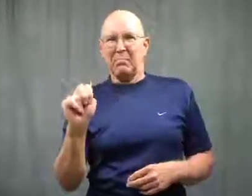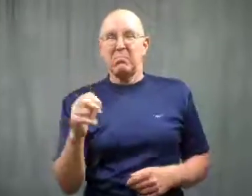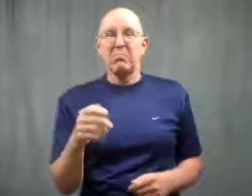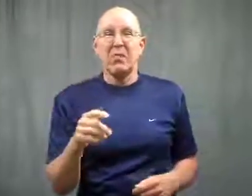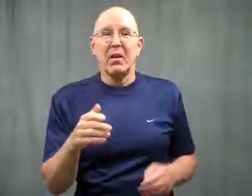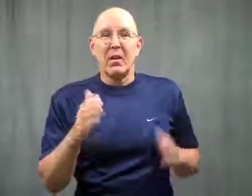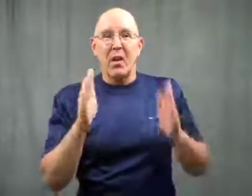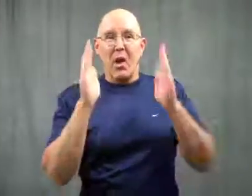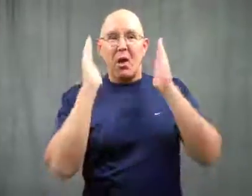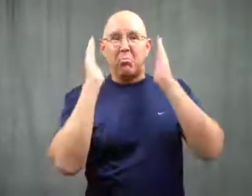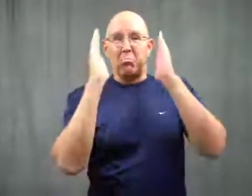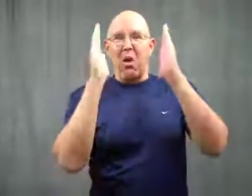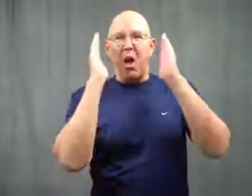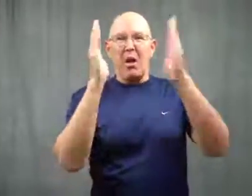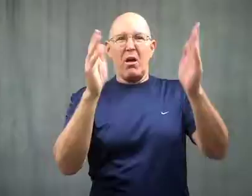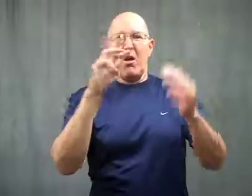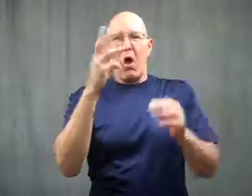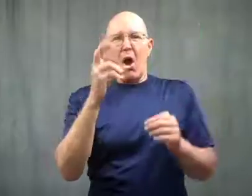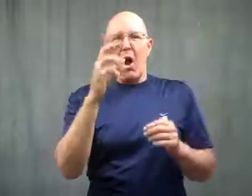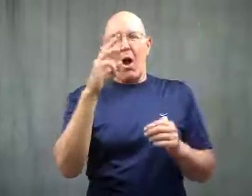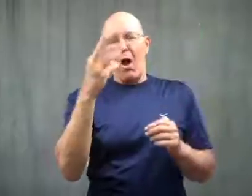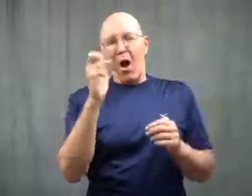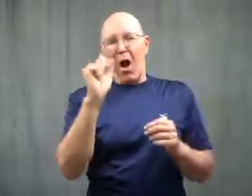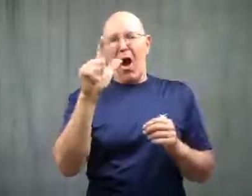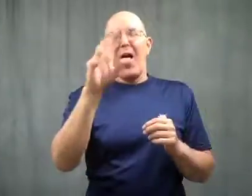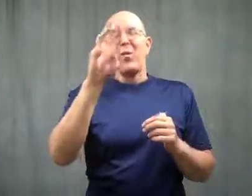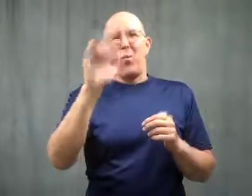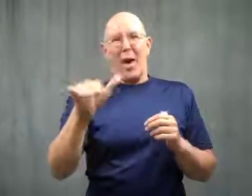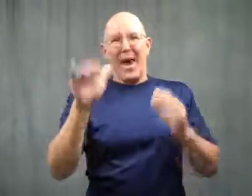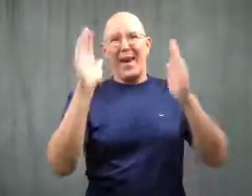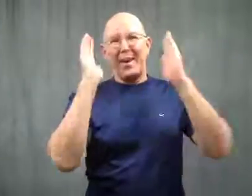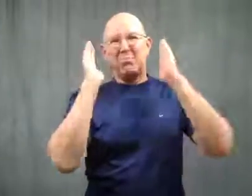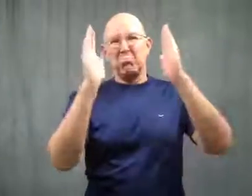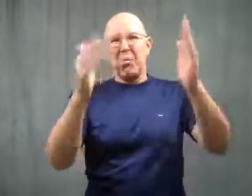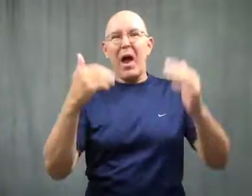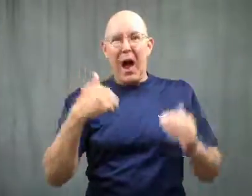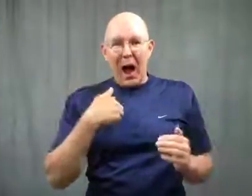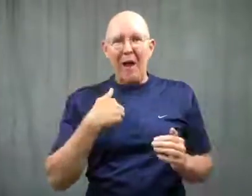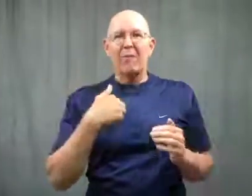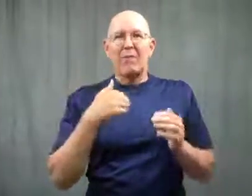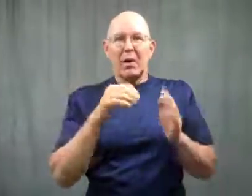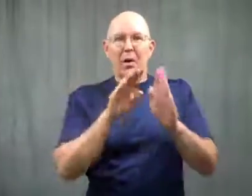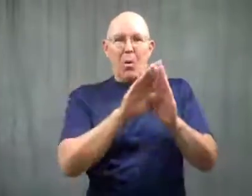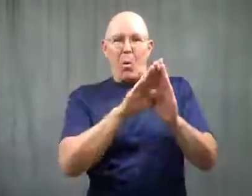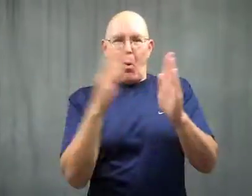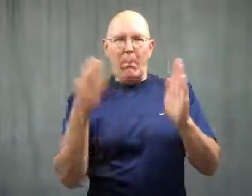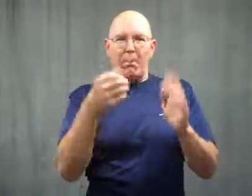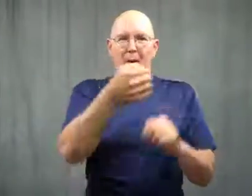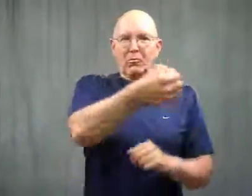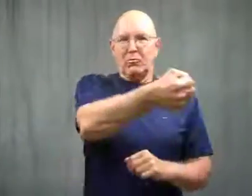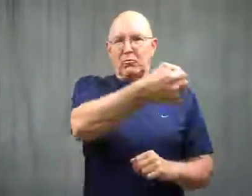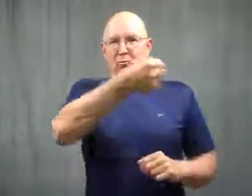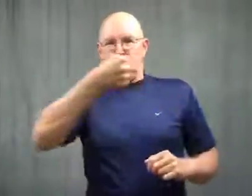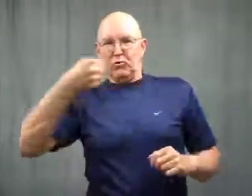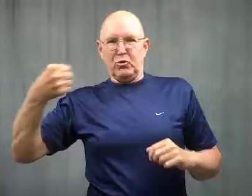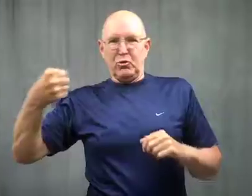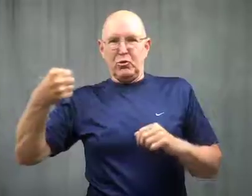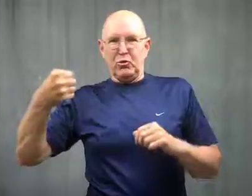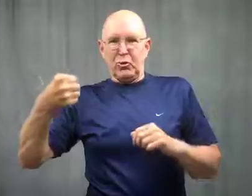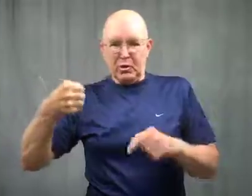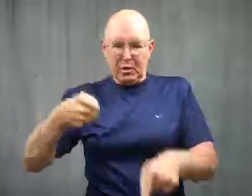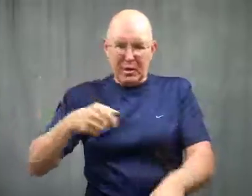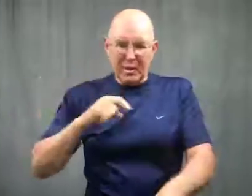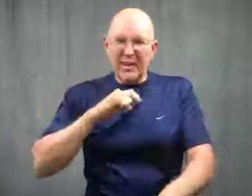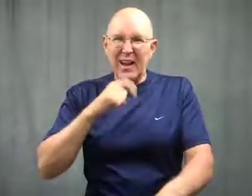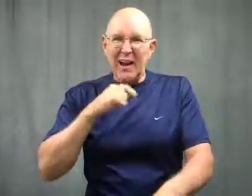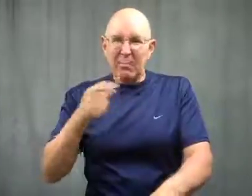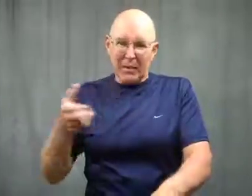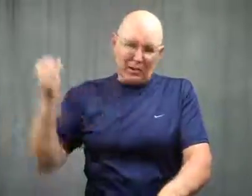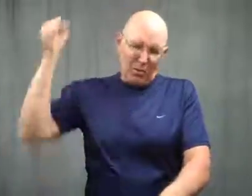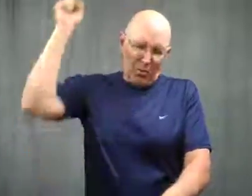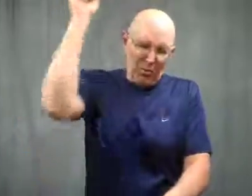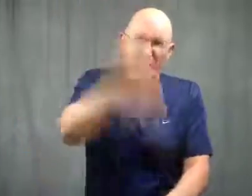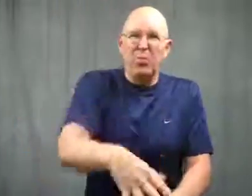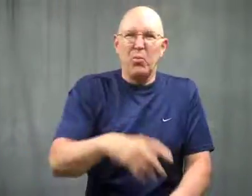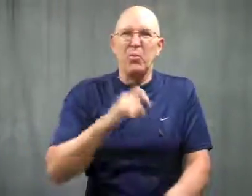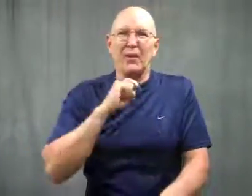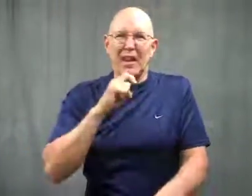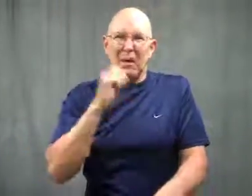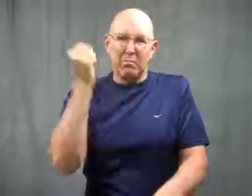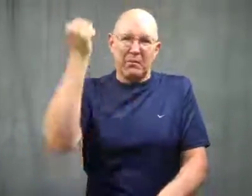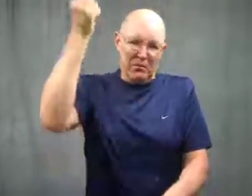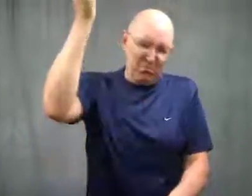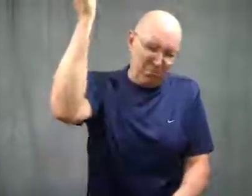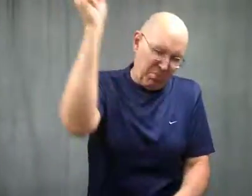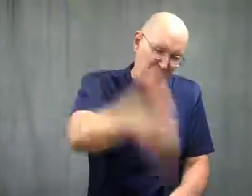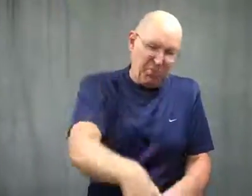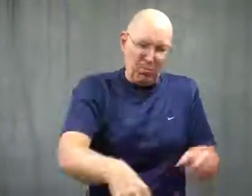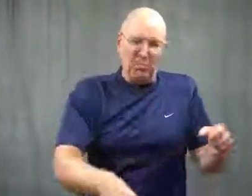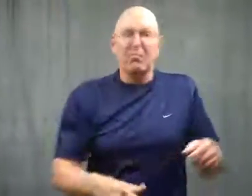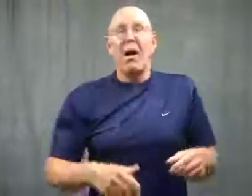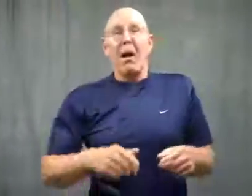In the hallway, there is a small door for trash disposal.